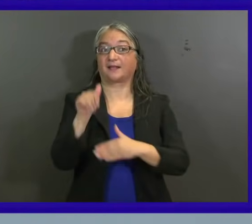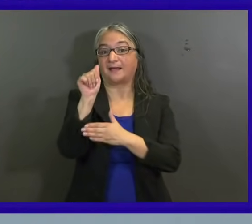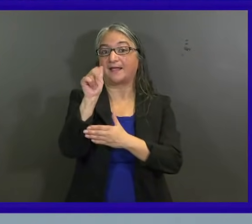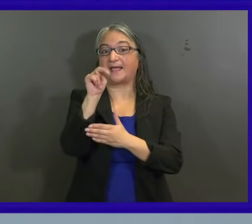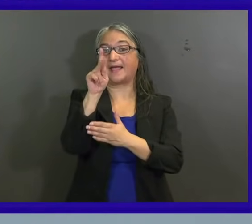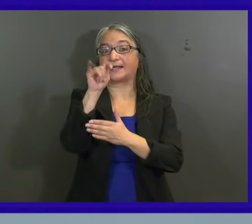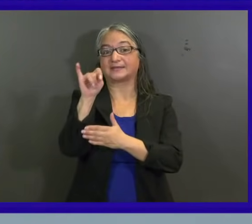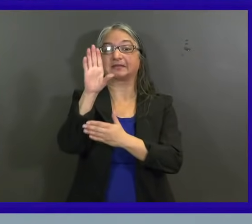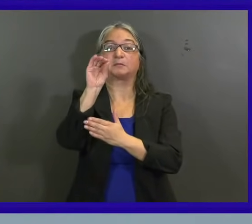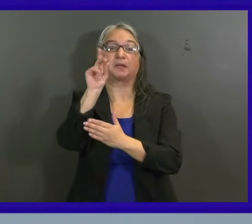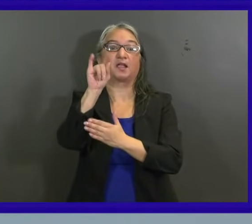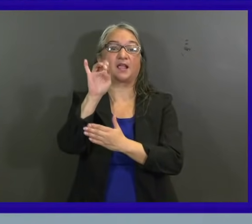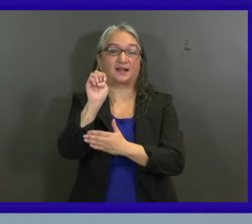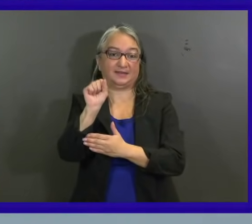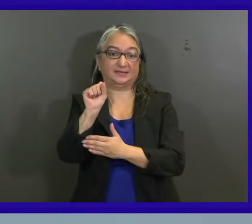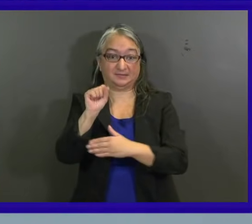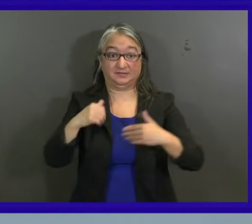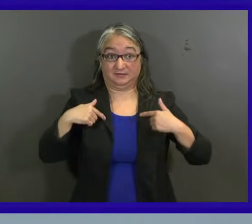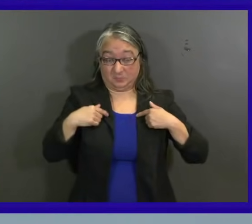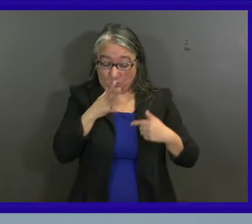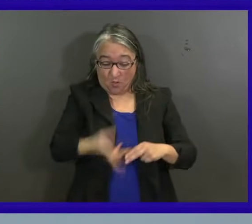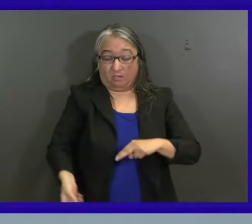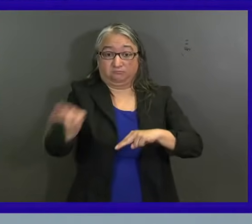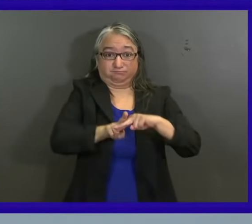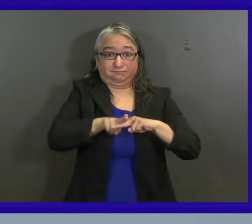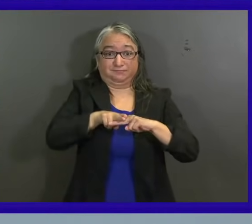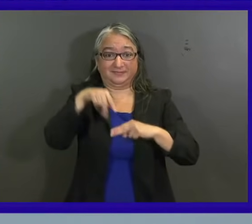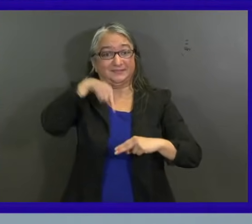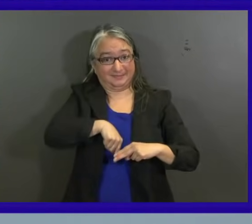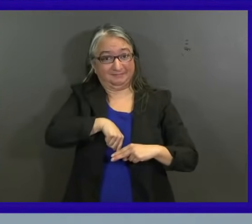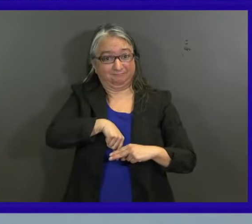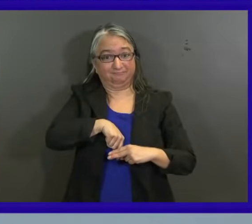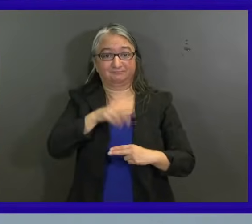antibody level to an even higher level than what you would have had after your second dose